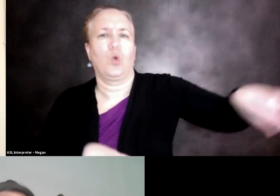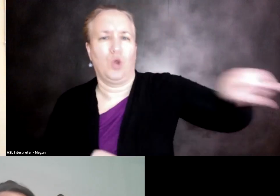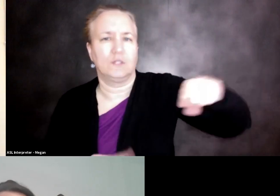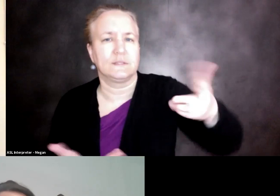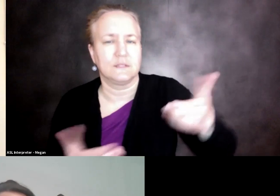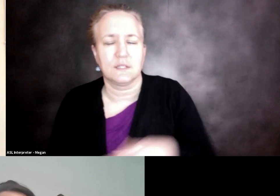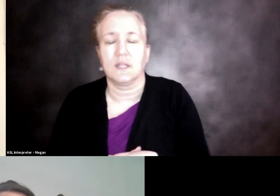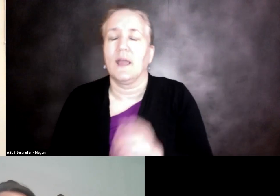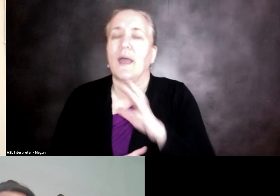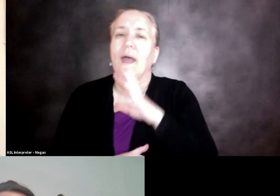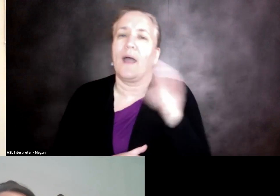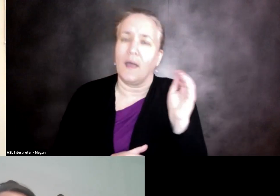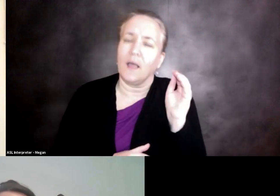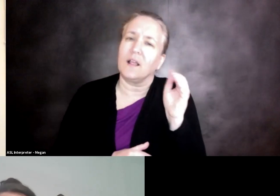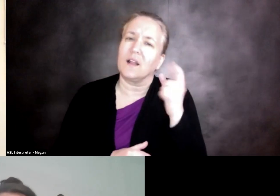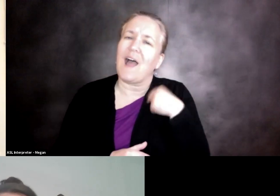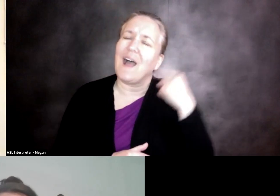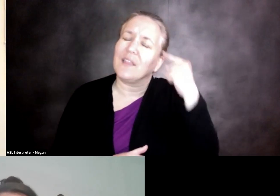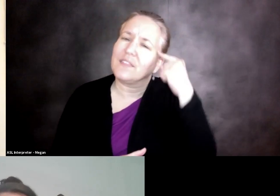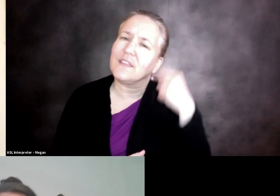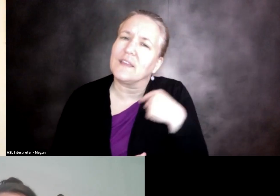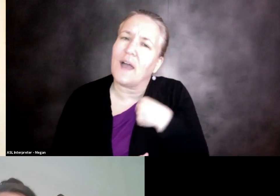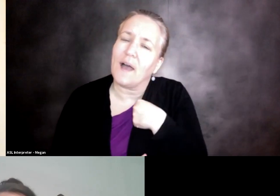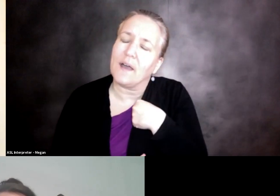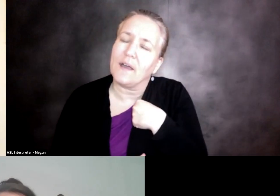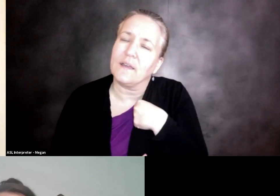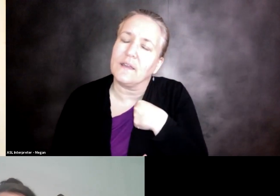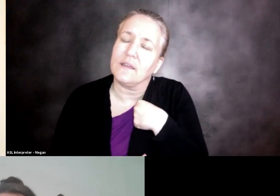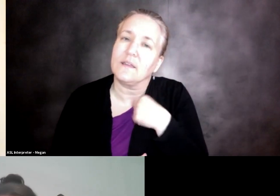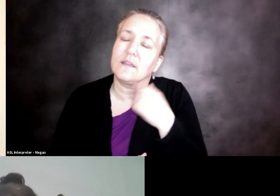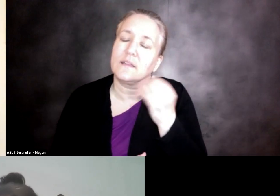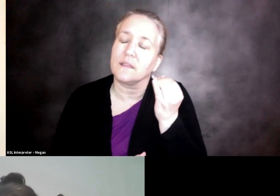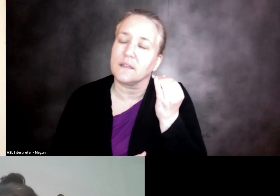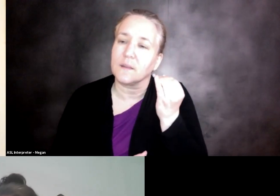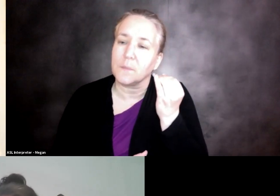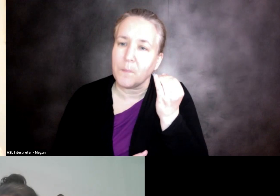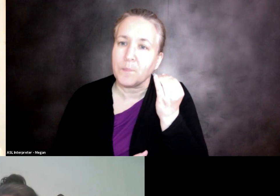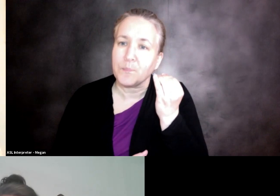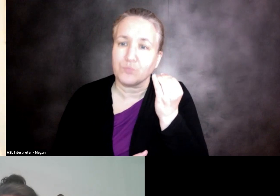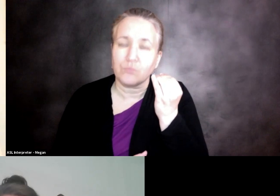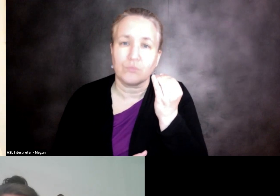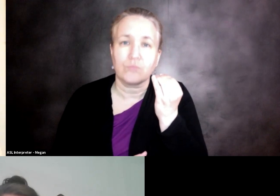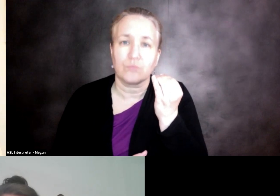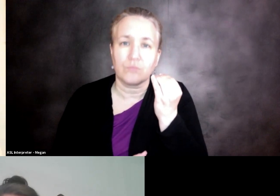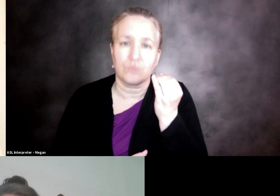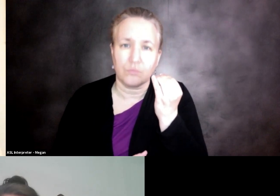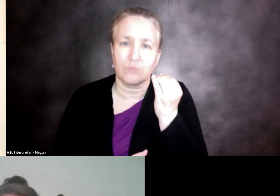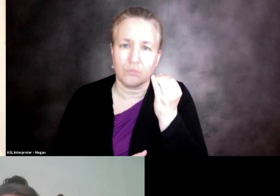And I think I settled upon the girl figure